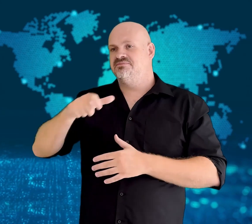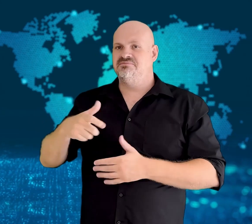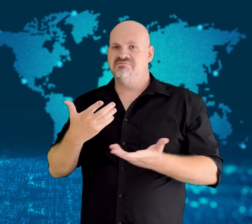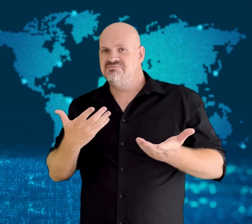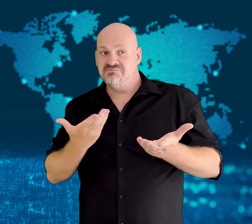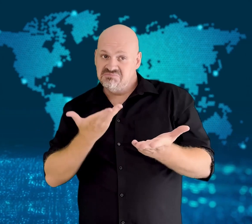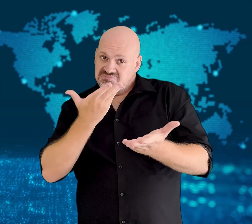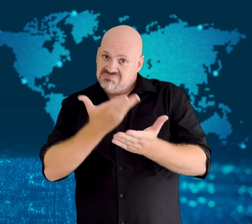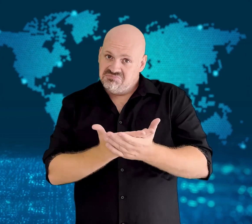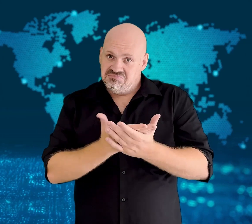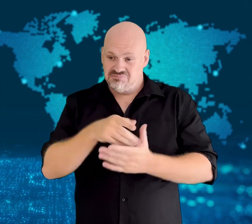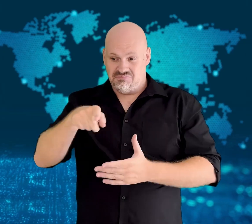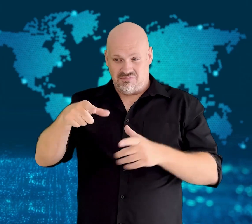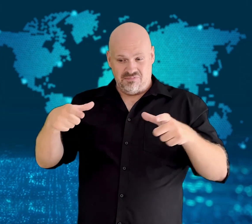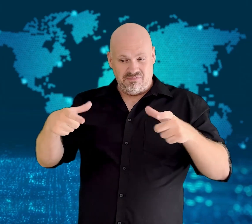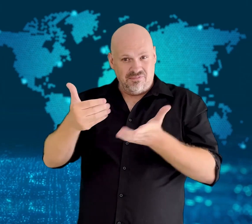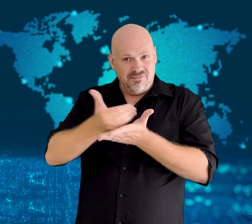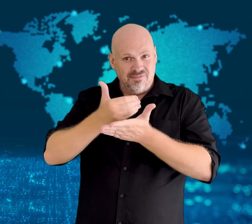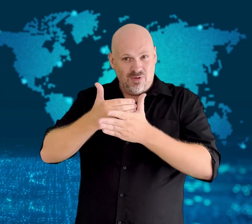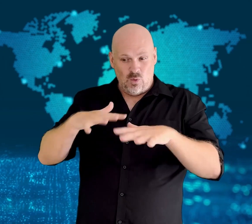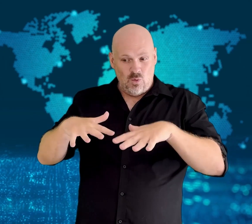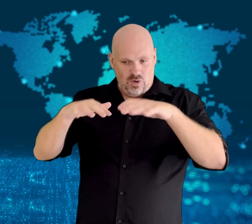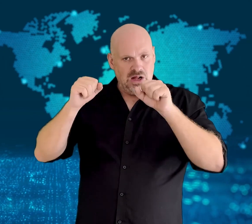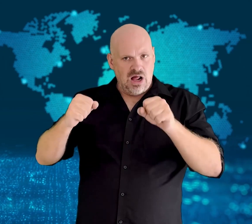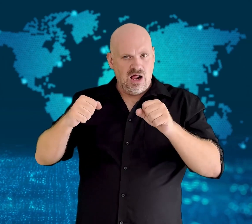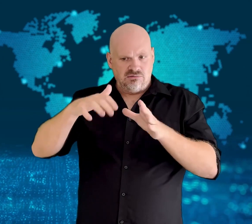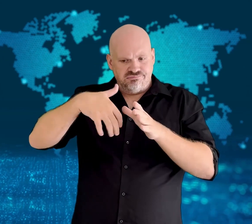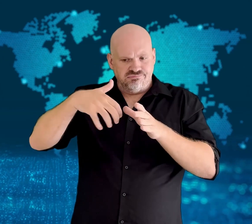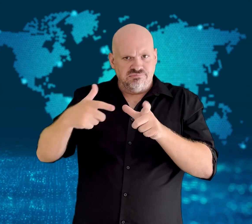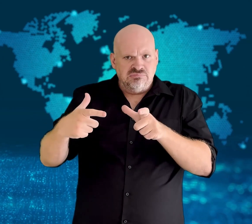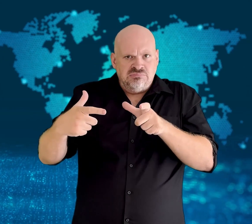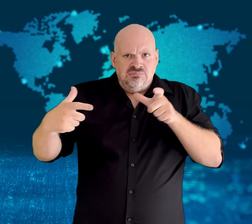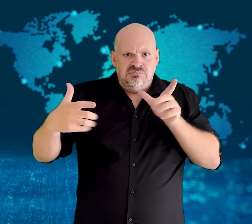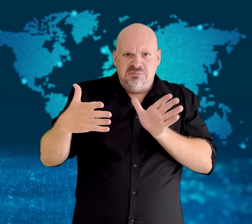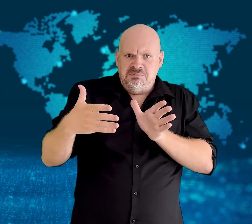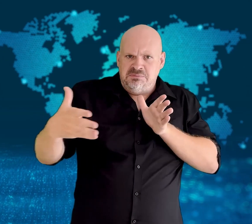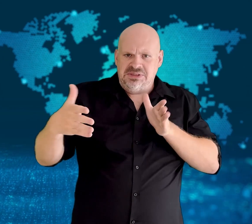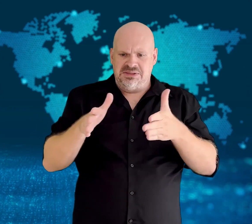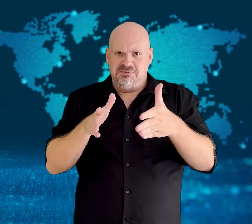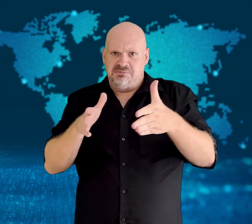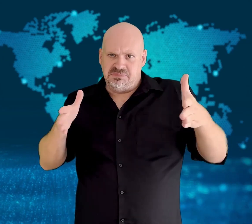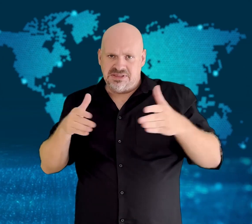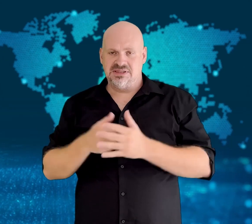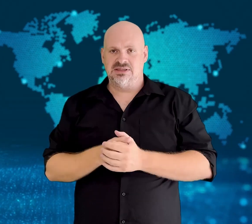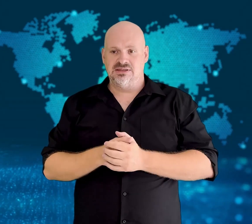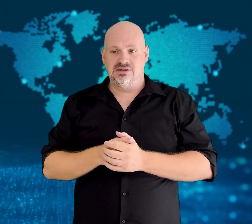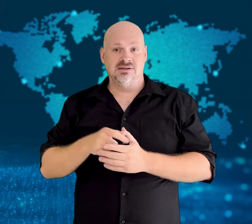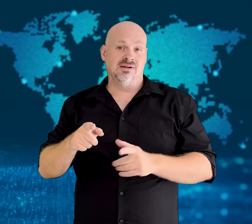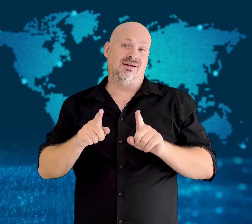Some suggest those lakes could be made larger.